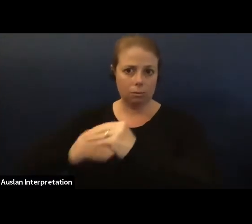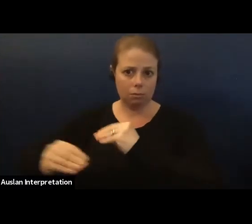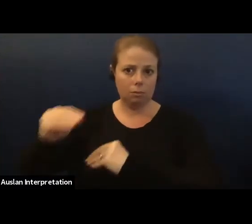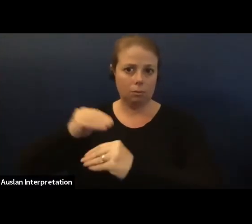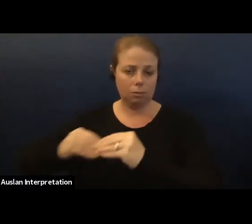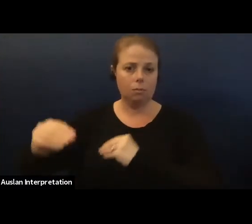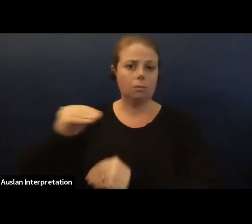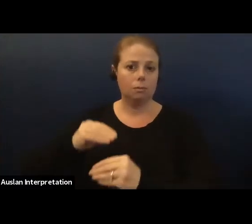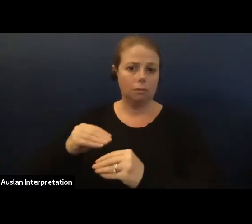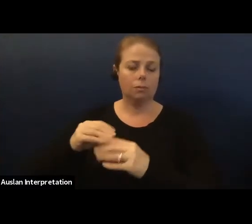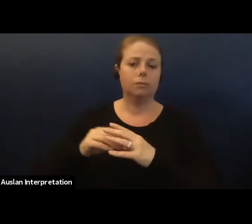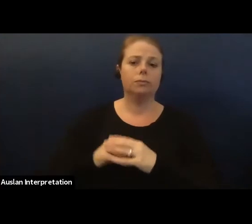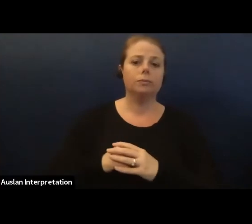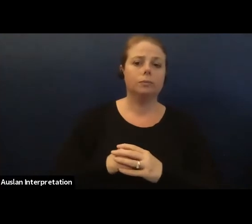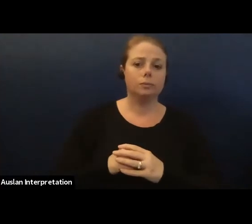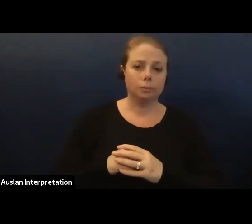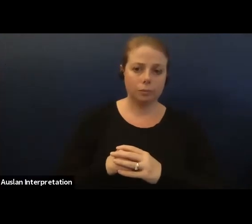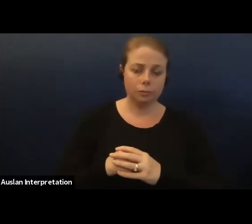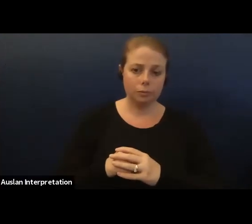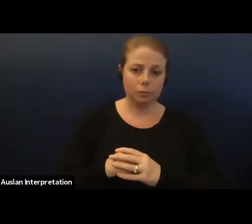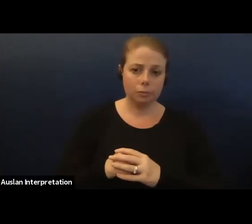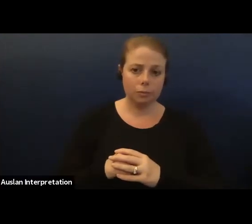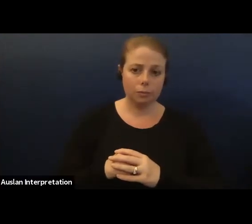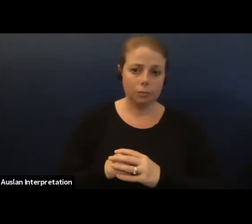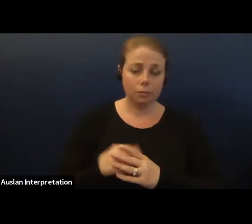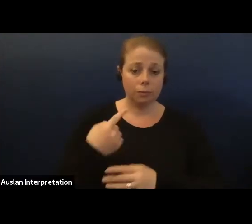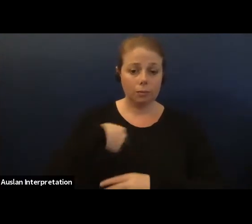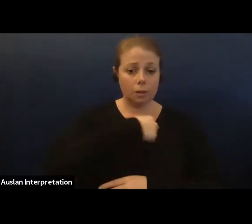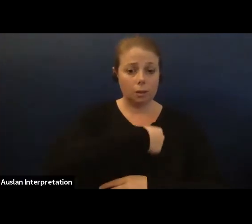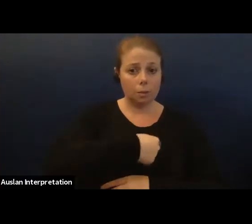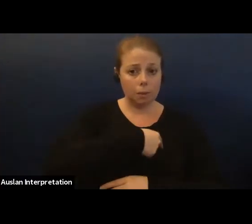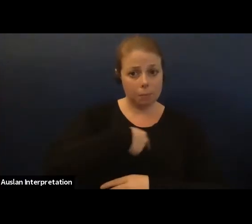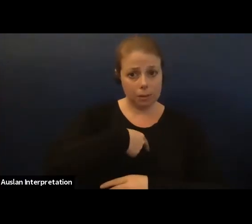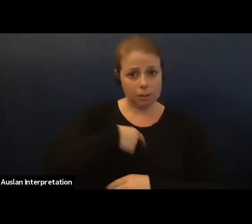We are committed to forming diverse and balanced panels so we appoint peers who are representative